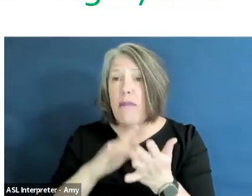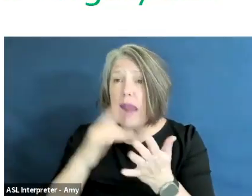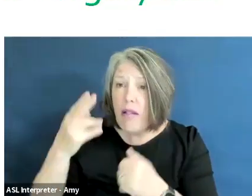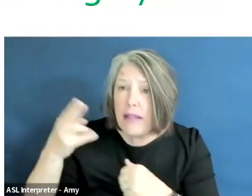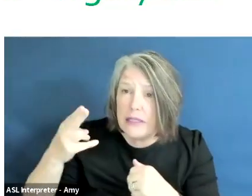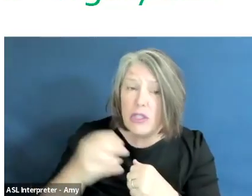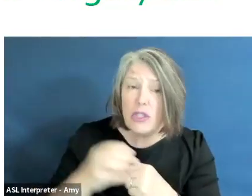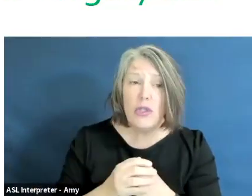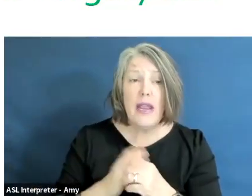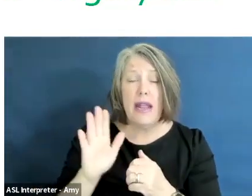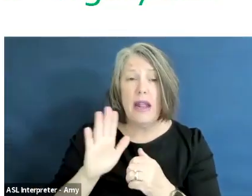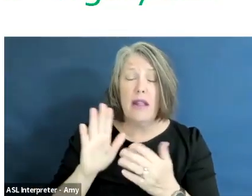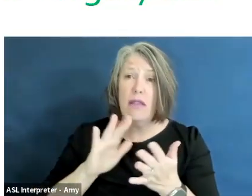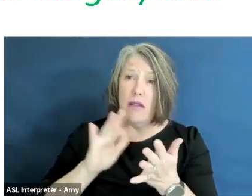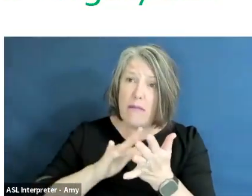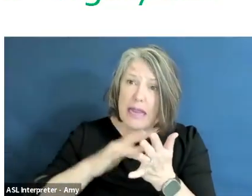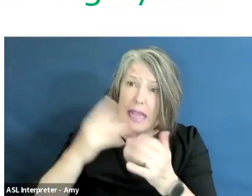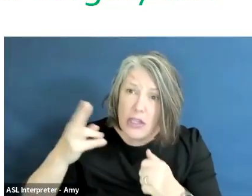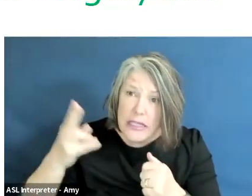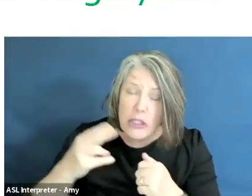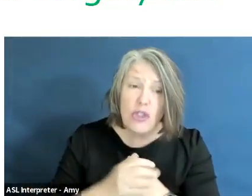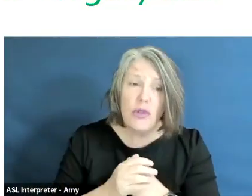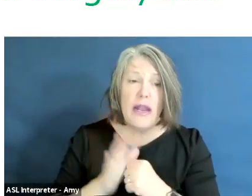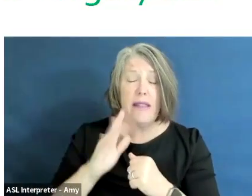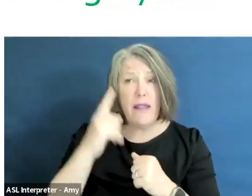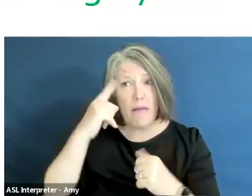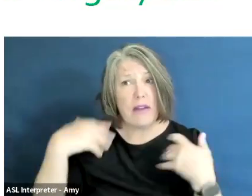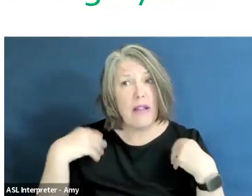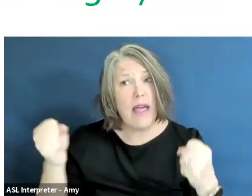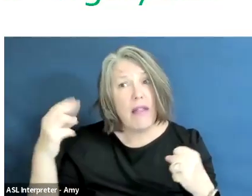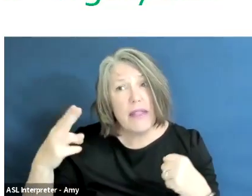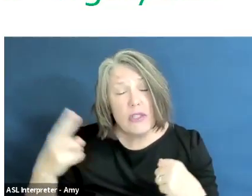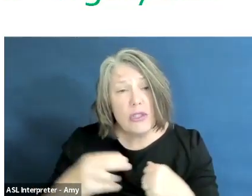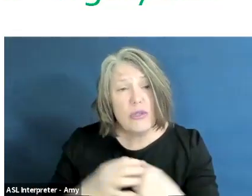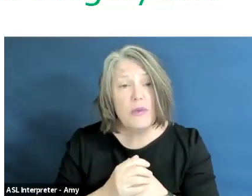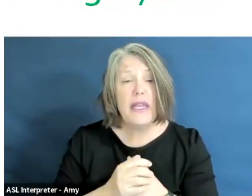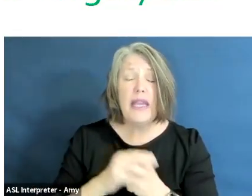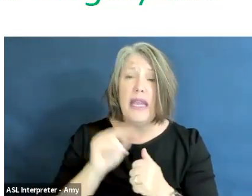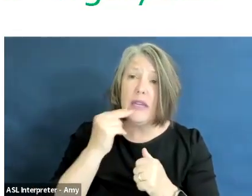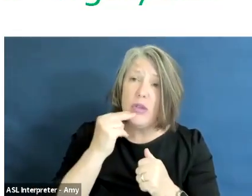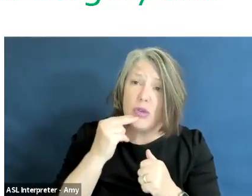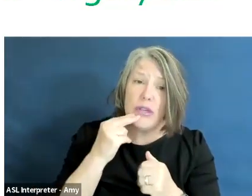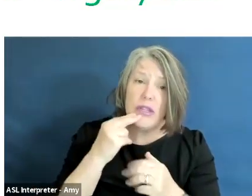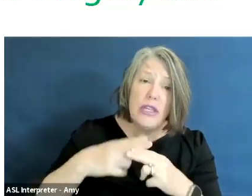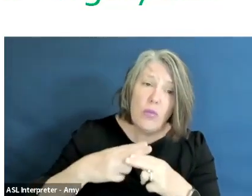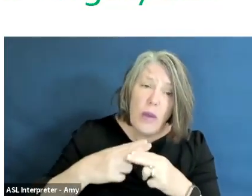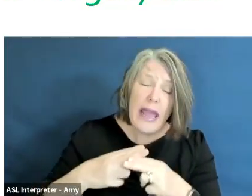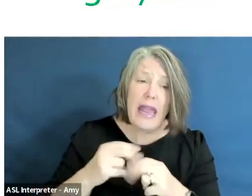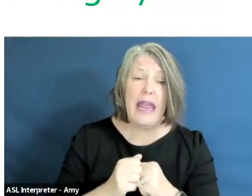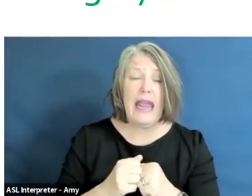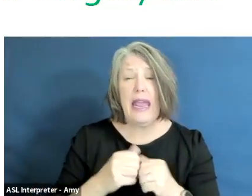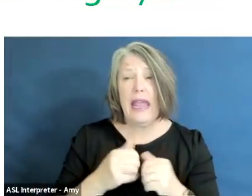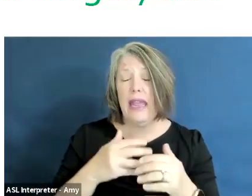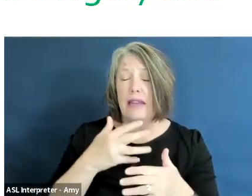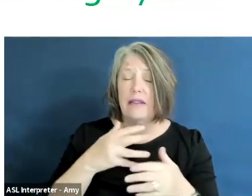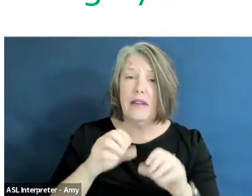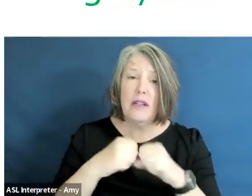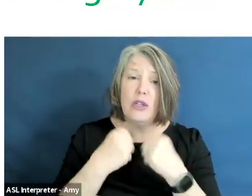their medication history, their mental health history, nutrition and weight history, social determinants of health, so